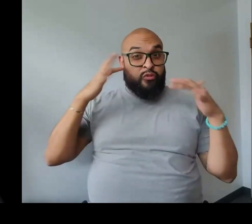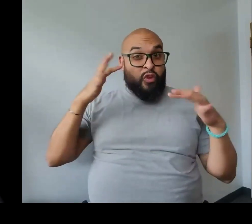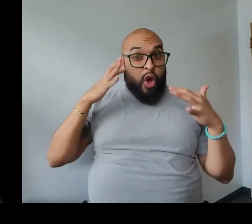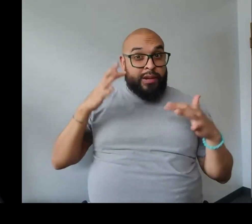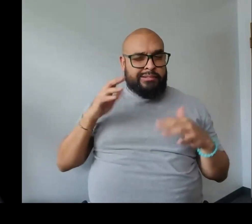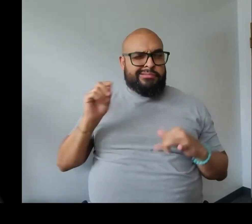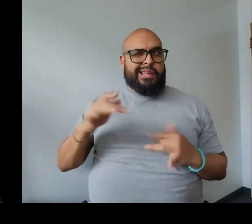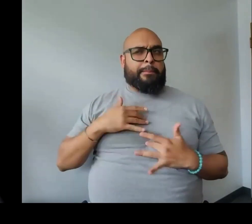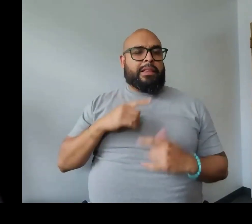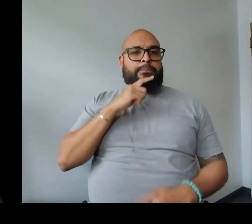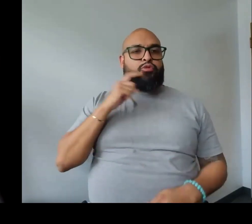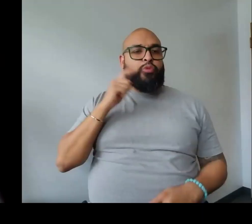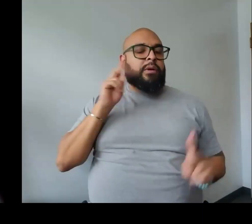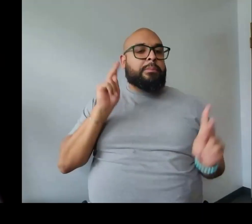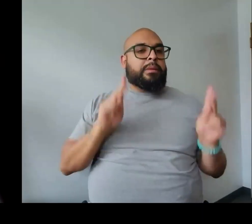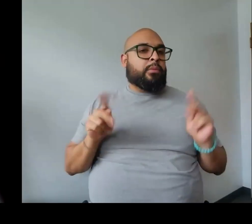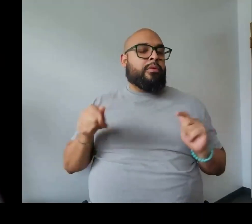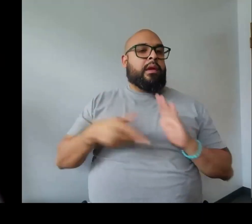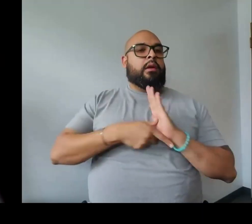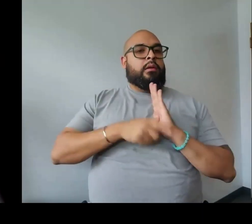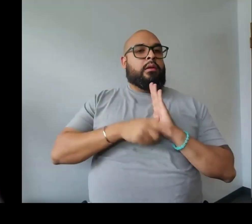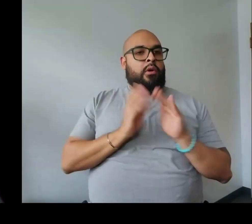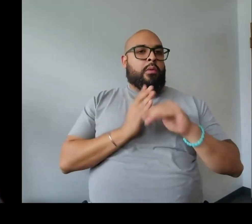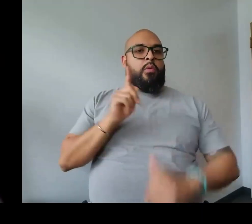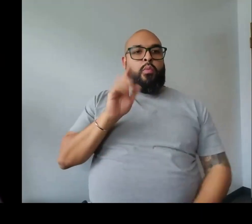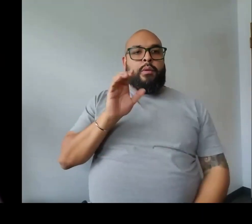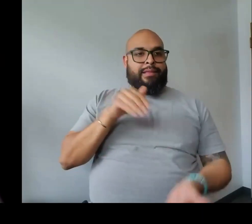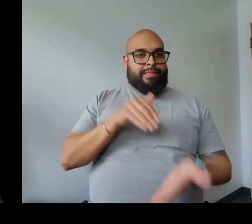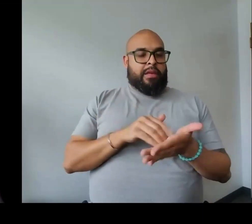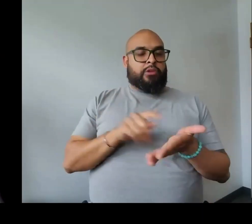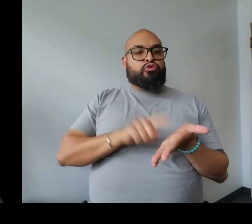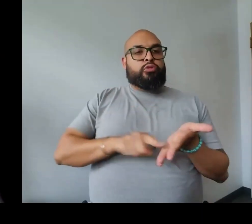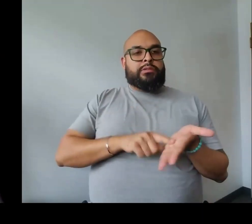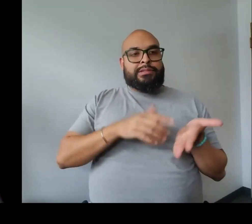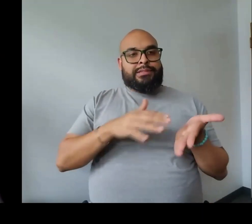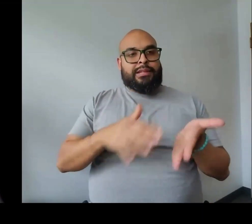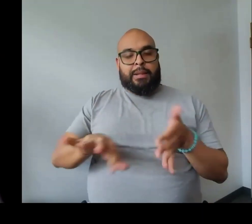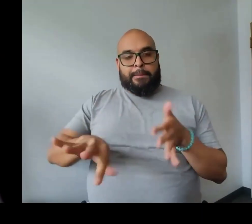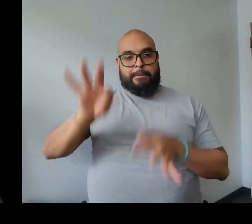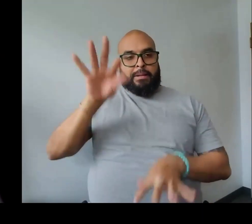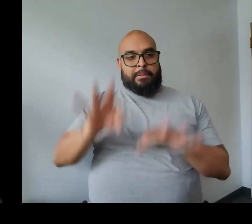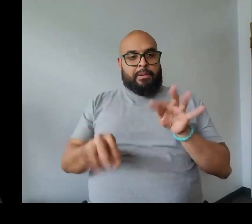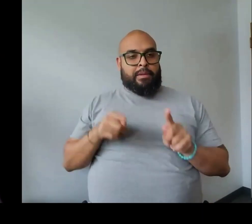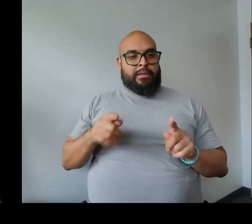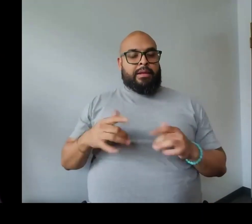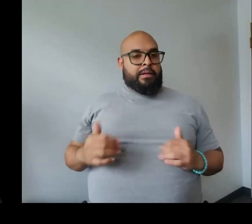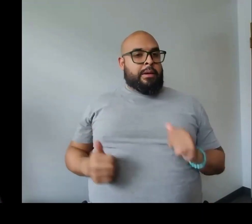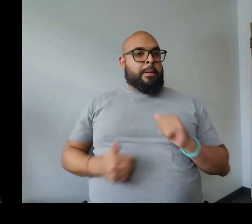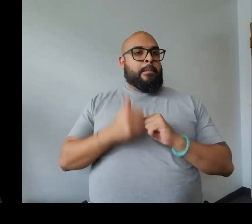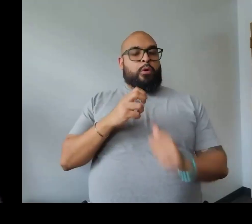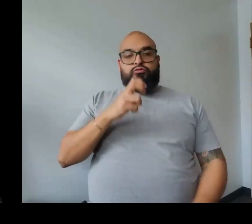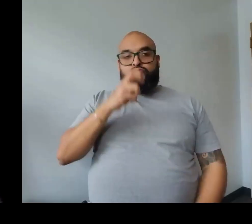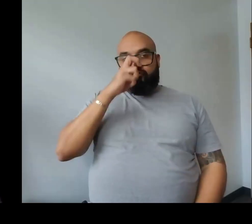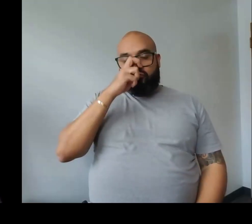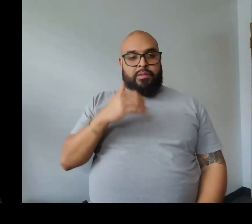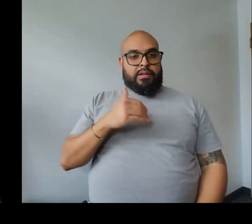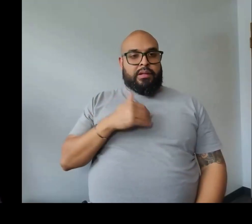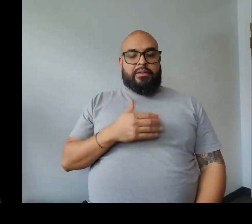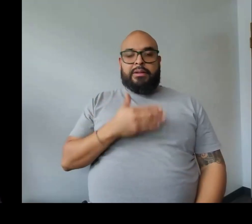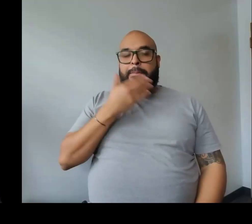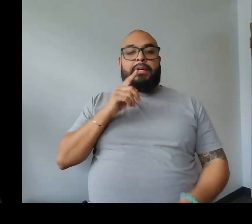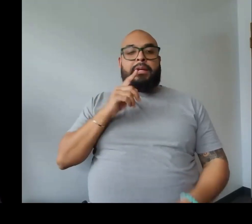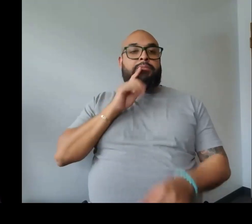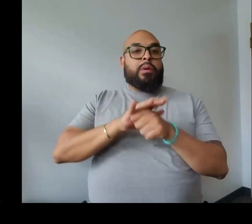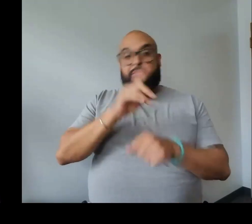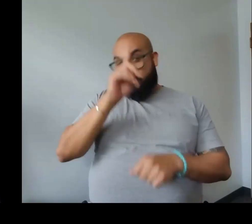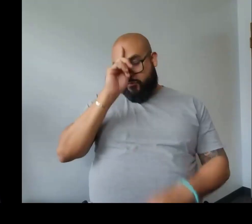And so they reviewed over 100,000 research studies, pulled out the ones that were the most rigorous and had the best promise for being really true research studies.